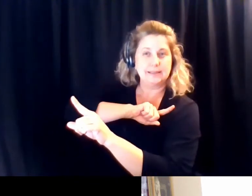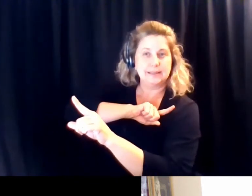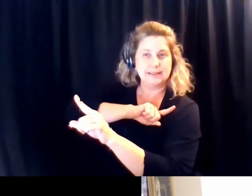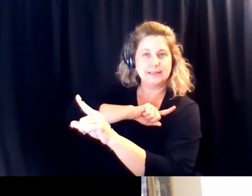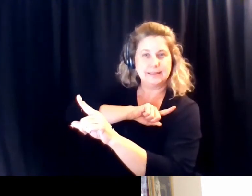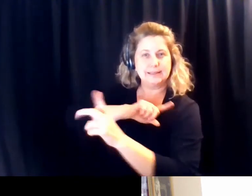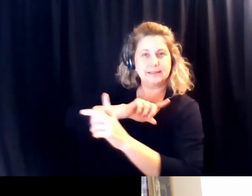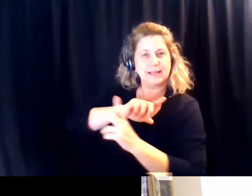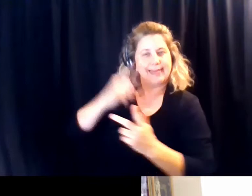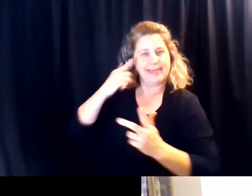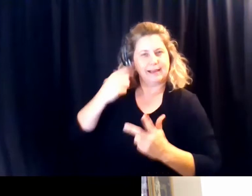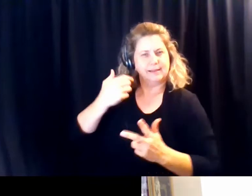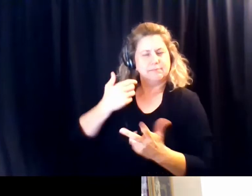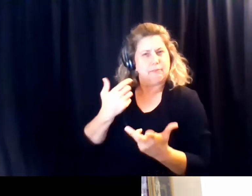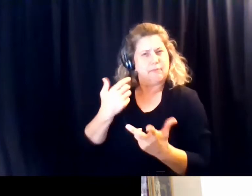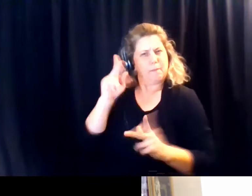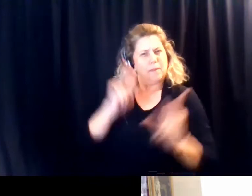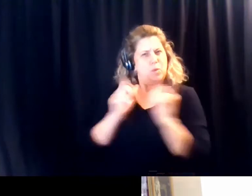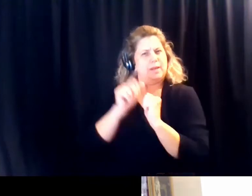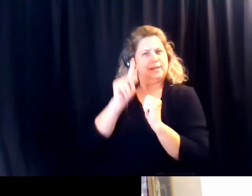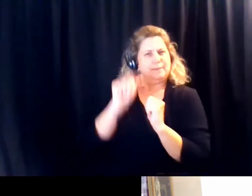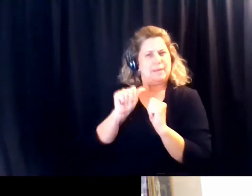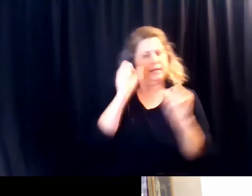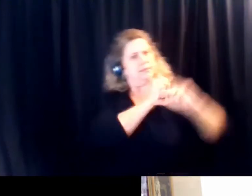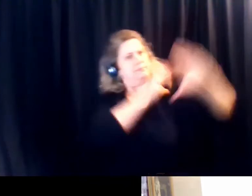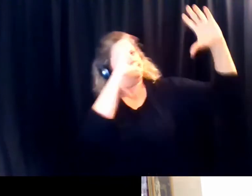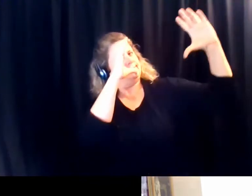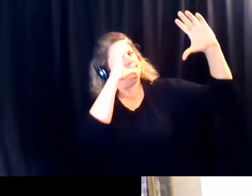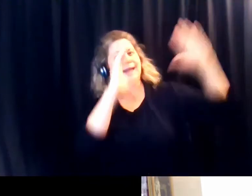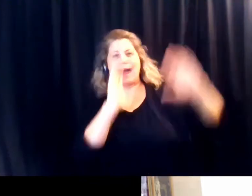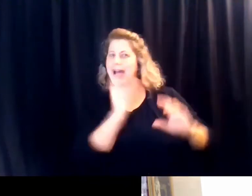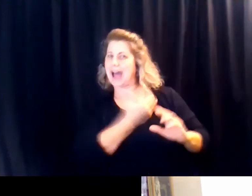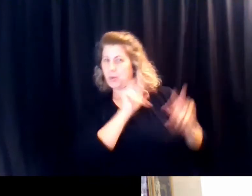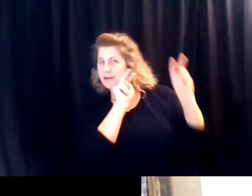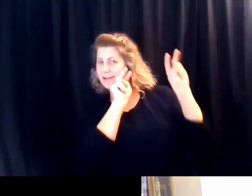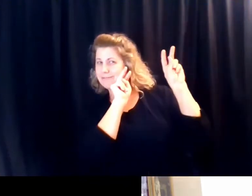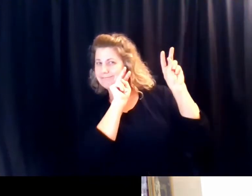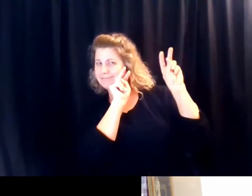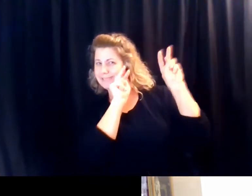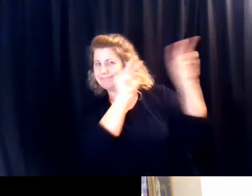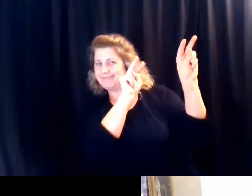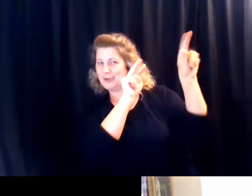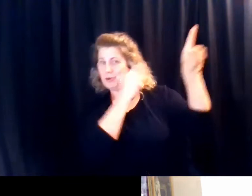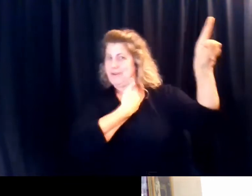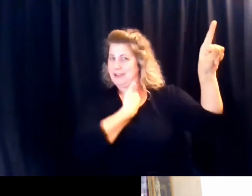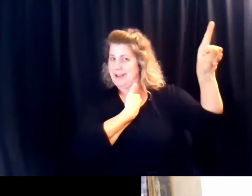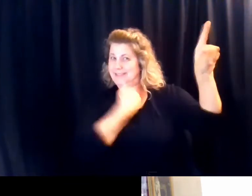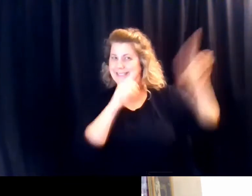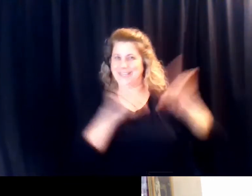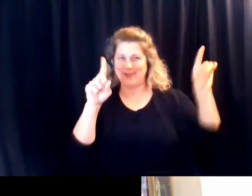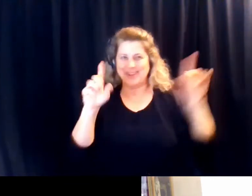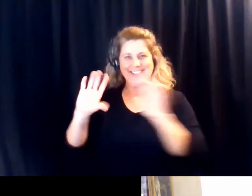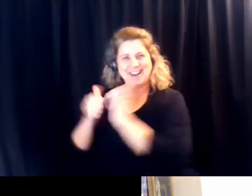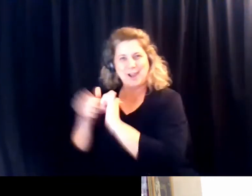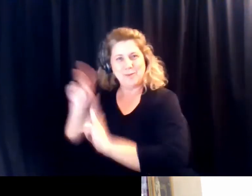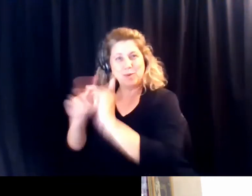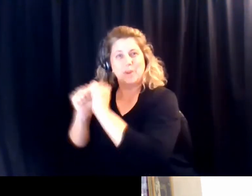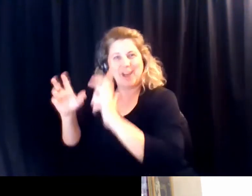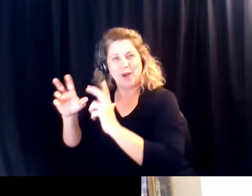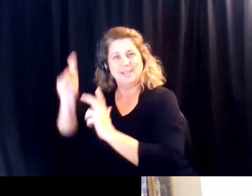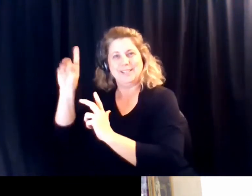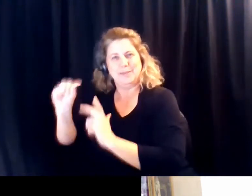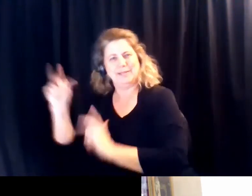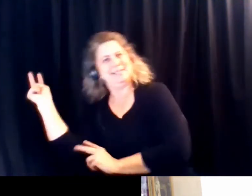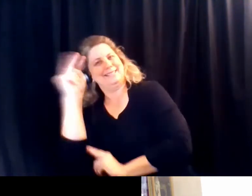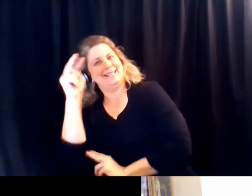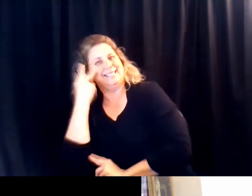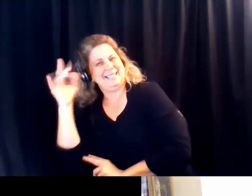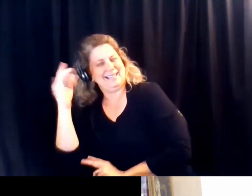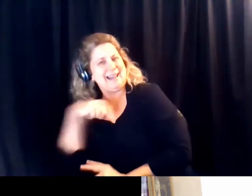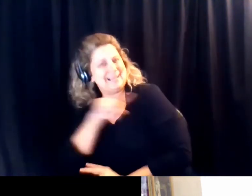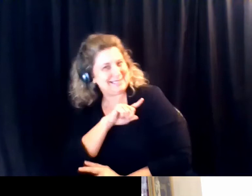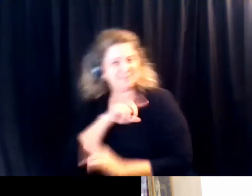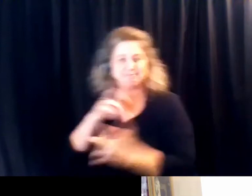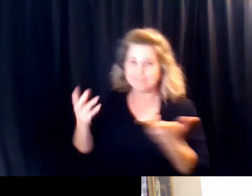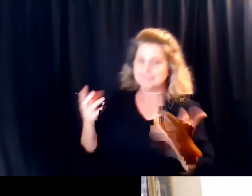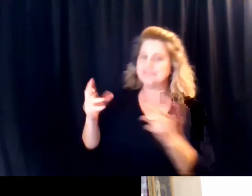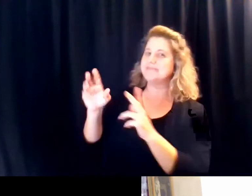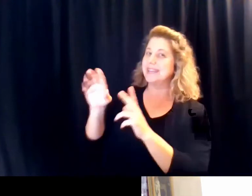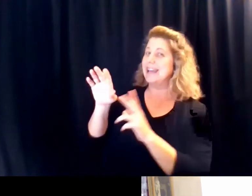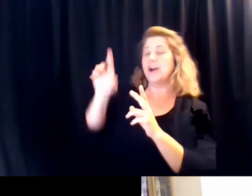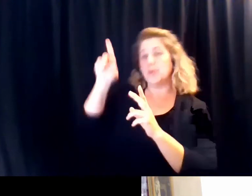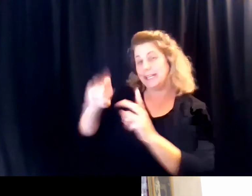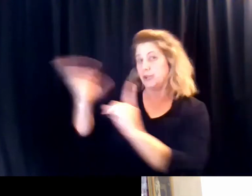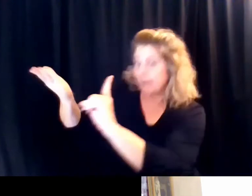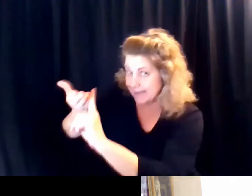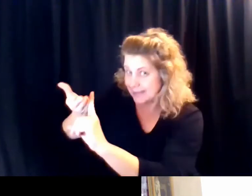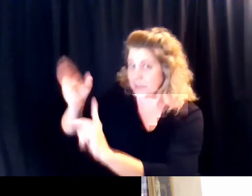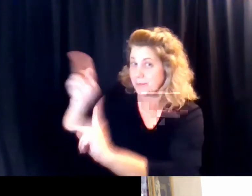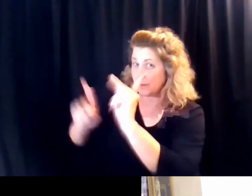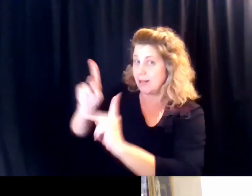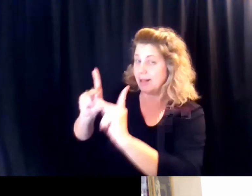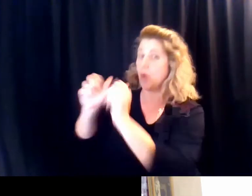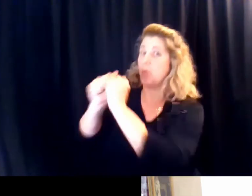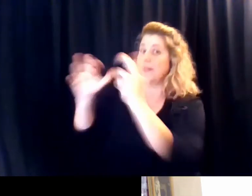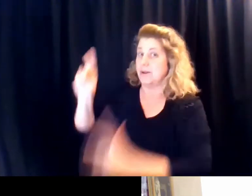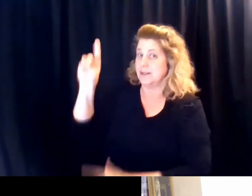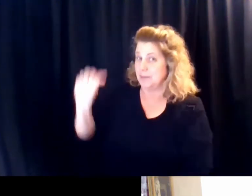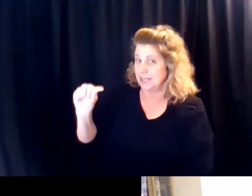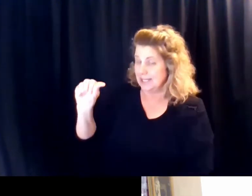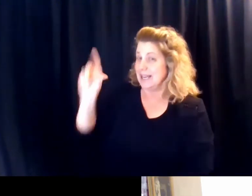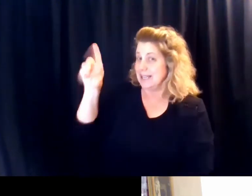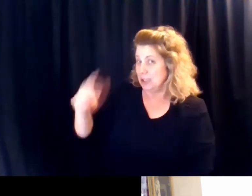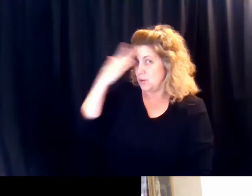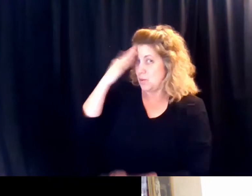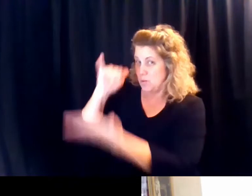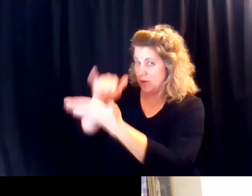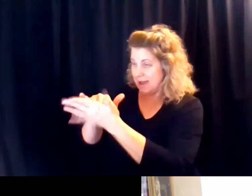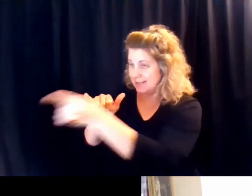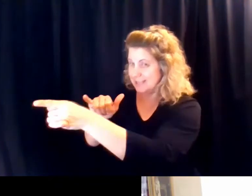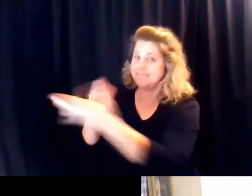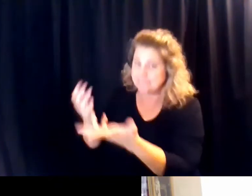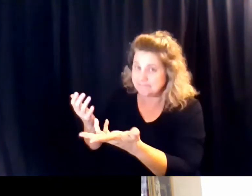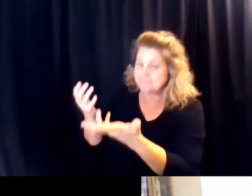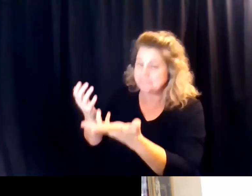Judith Heumann: You can help refine your knowledge and hone your skills and things like that. But, you know, believe in yourself as much as you can reach out to other people who can help you do that. That's really, I think, the way things move forward. Whether you have a disability or not.